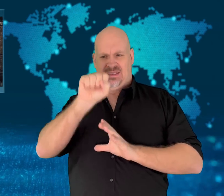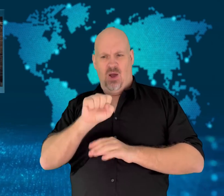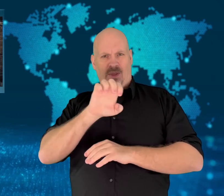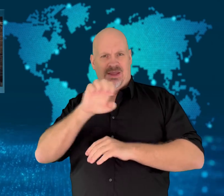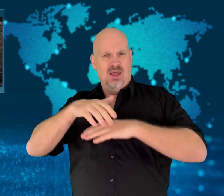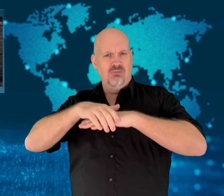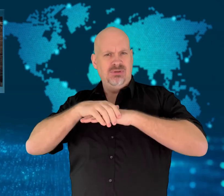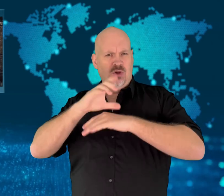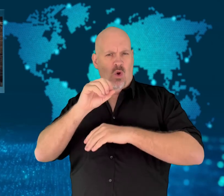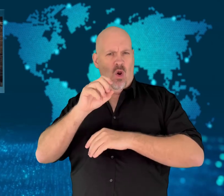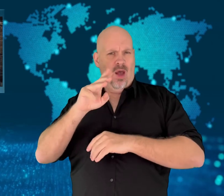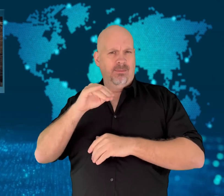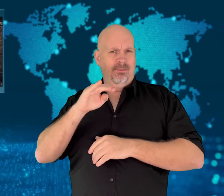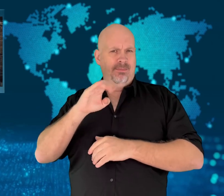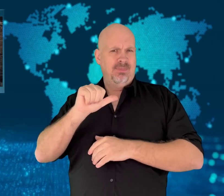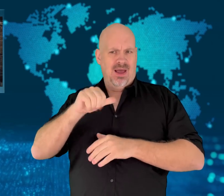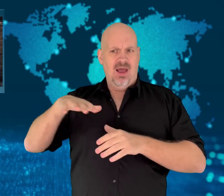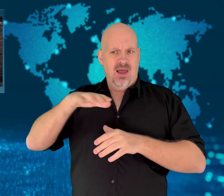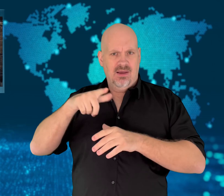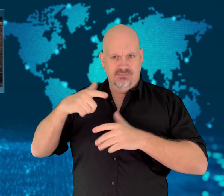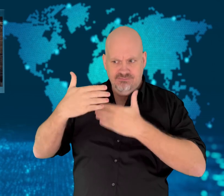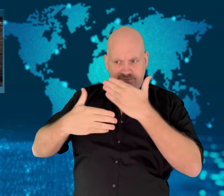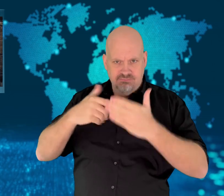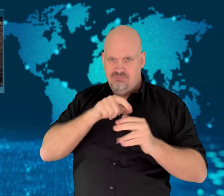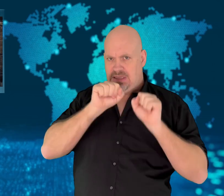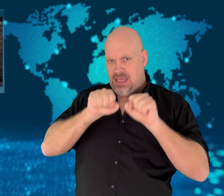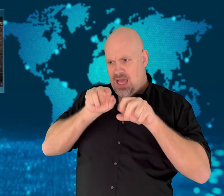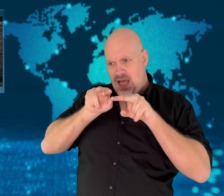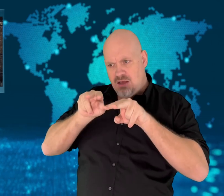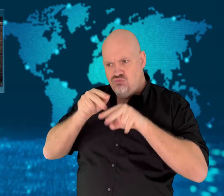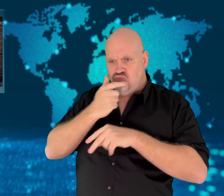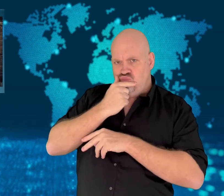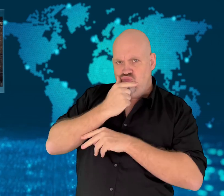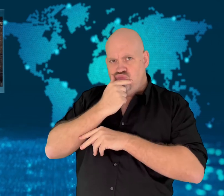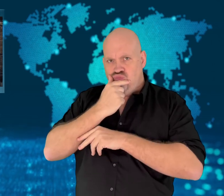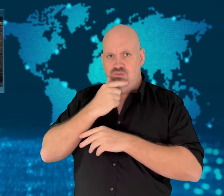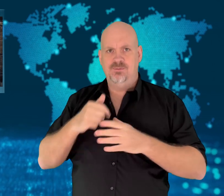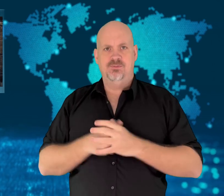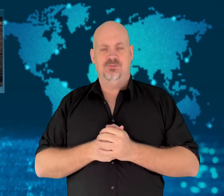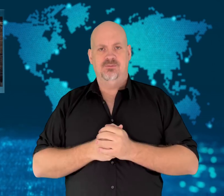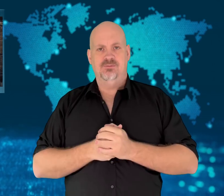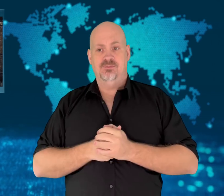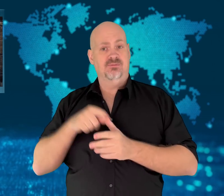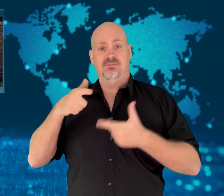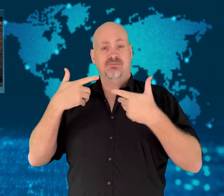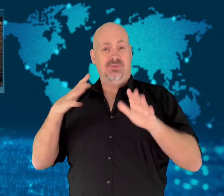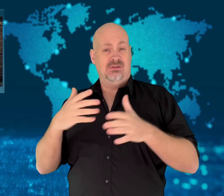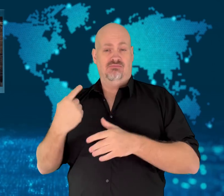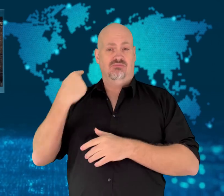The mine was originally proposed in 2010.